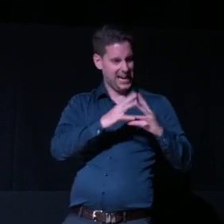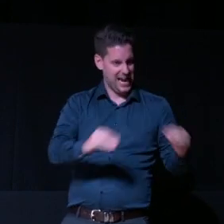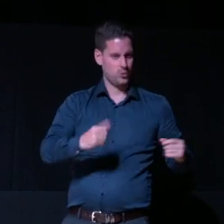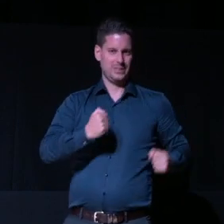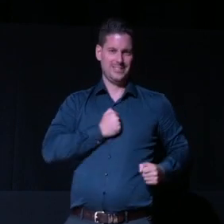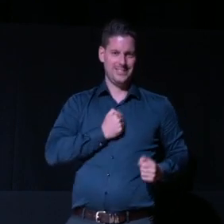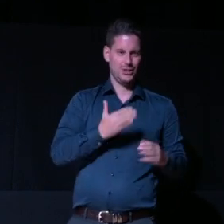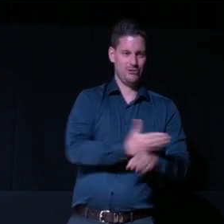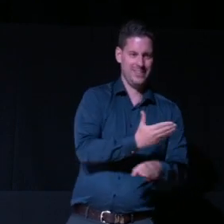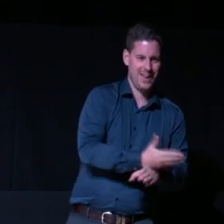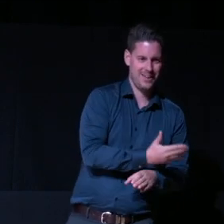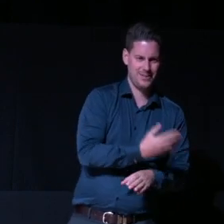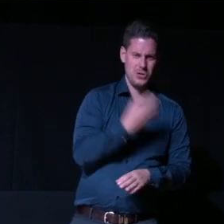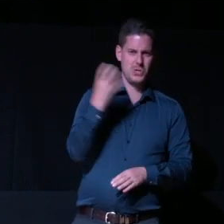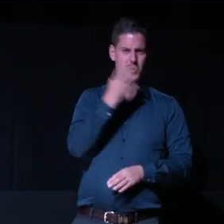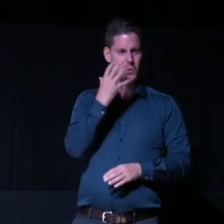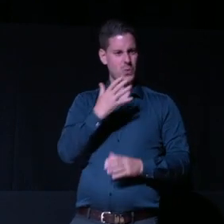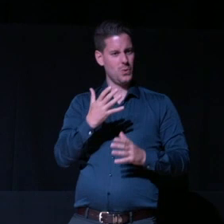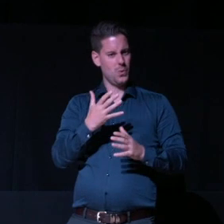form of censorship you know